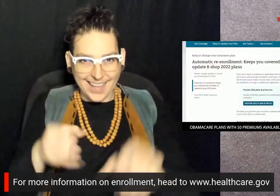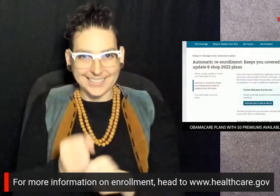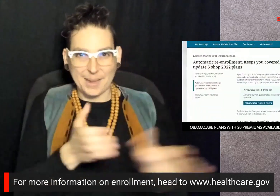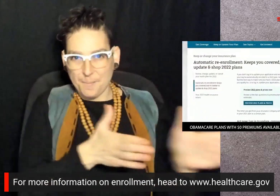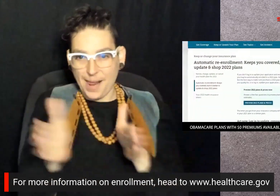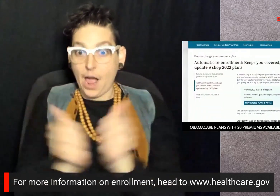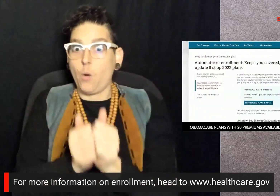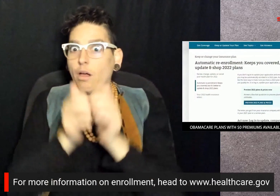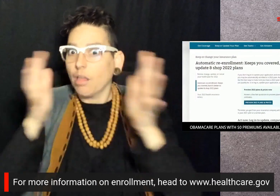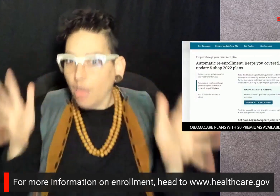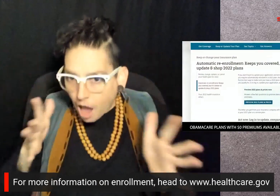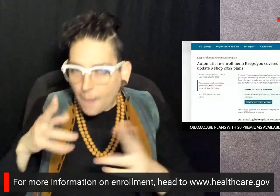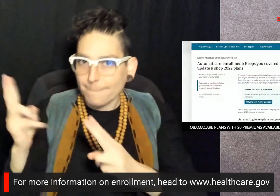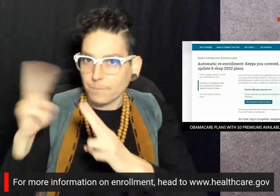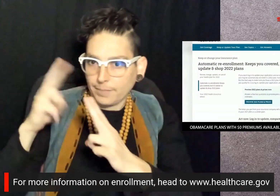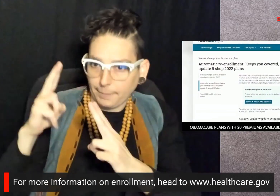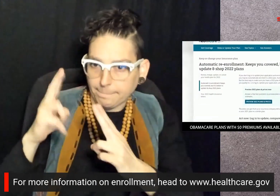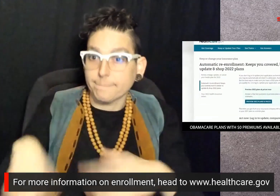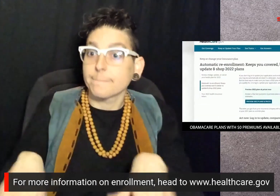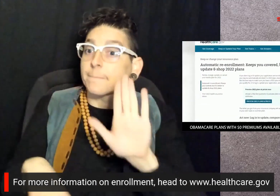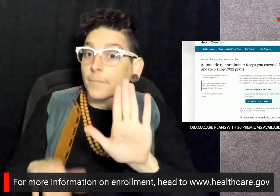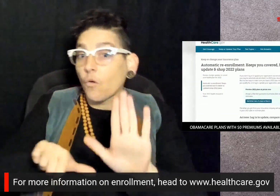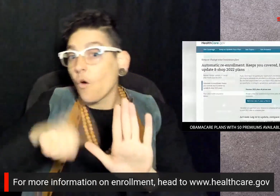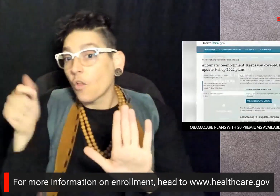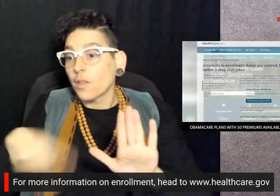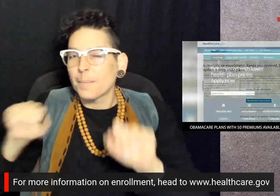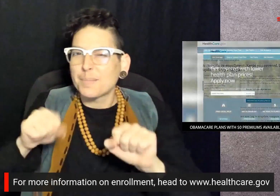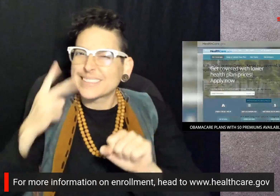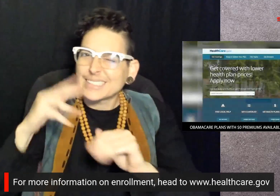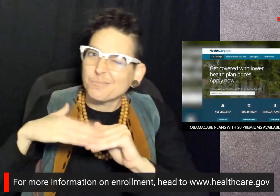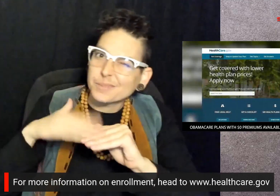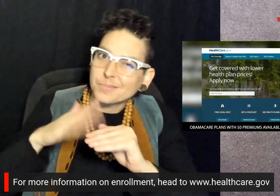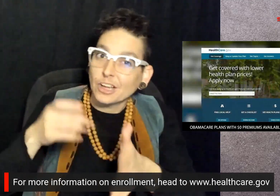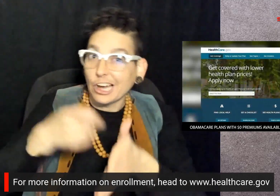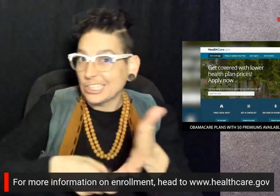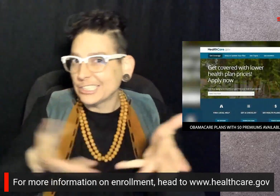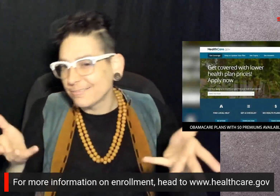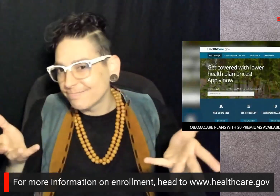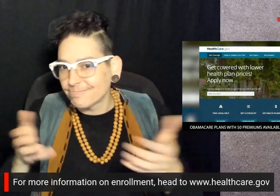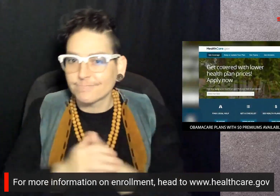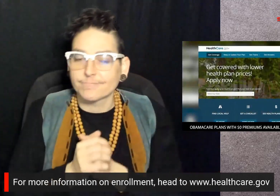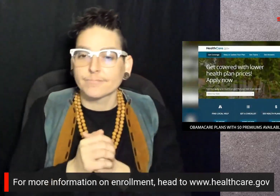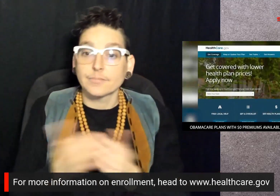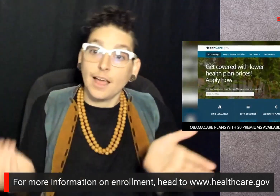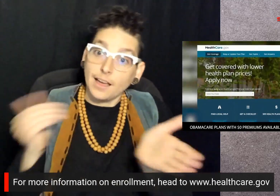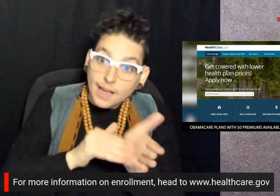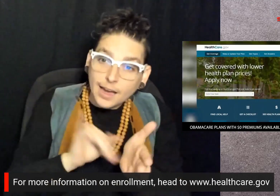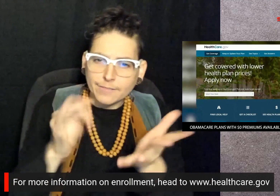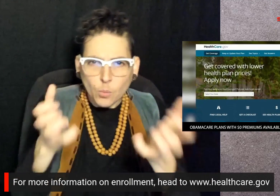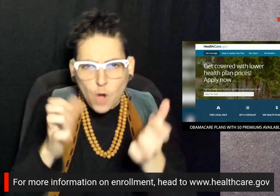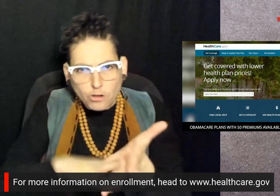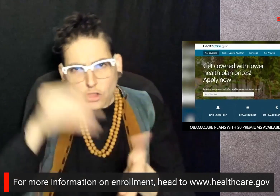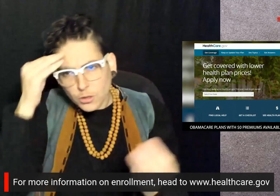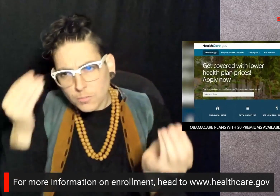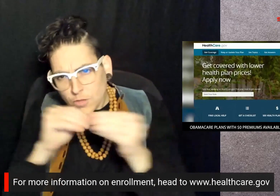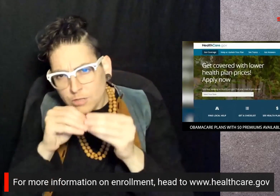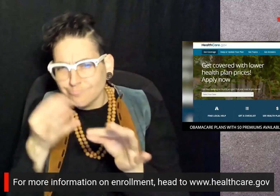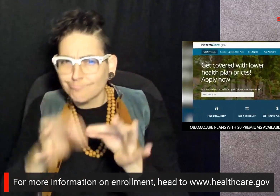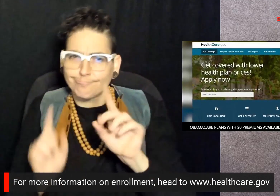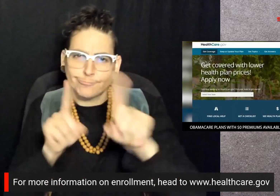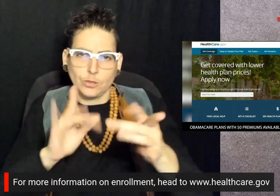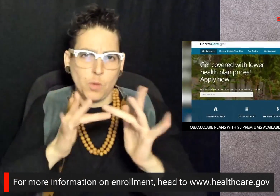says most people can get plans without premiums but others may see a minimal cost again if